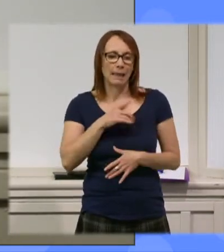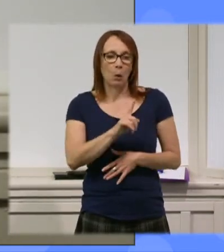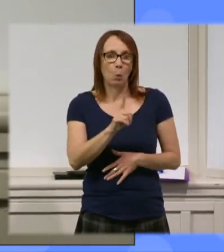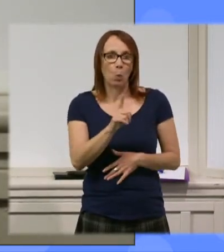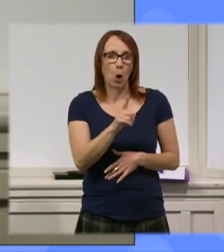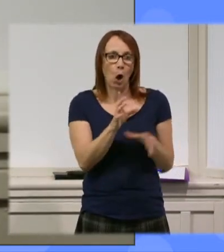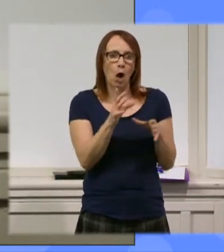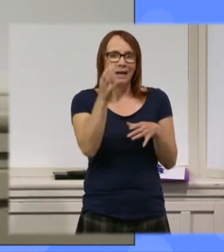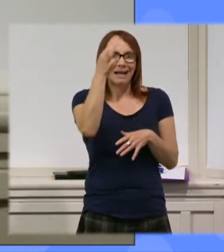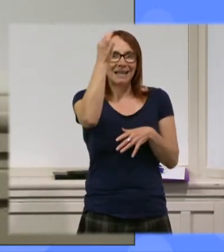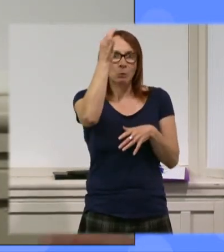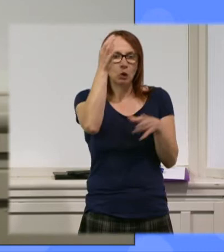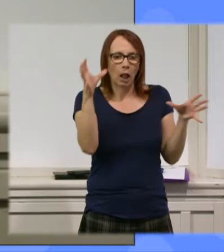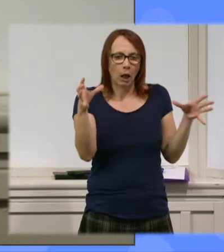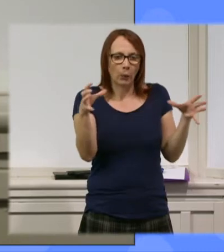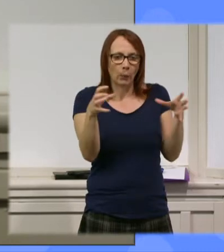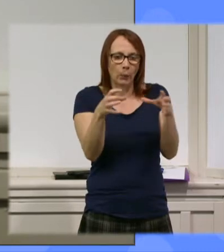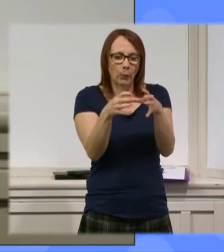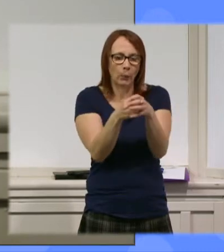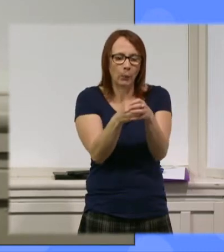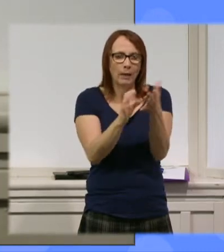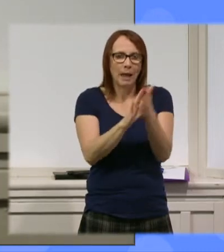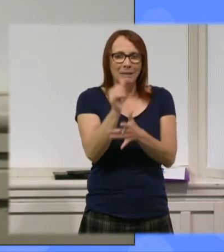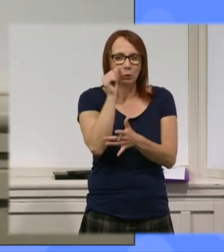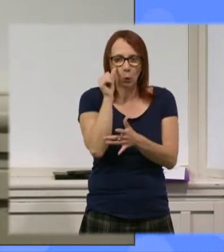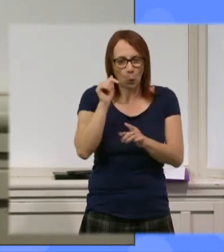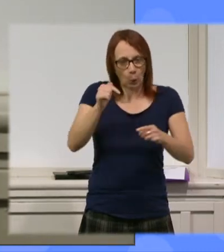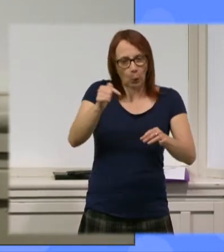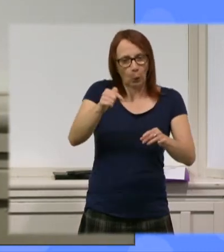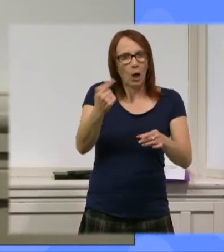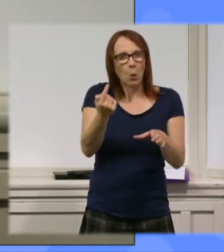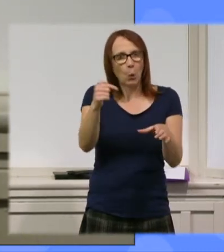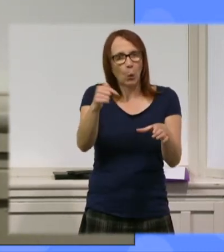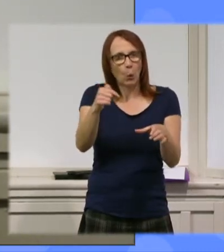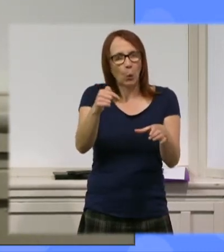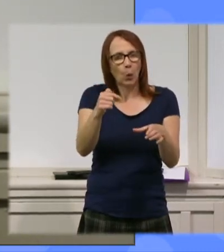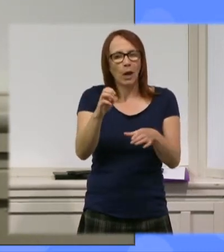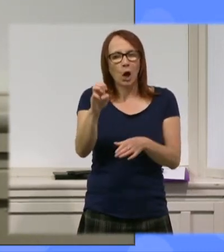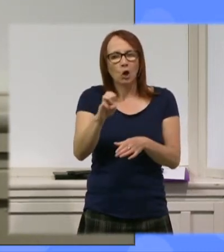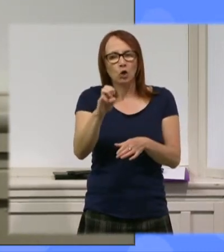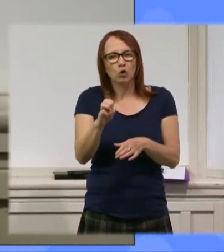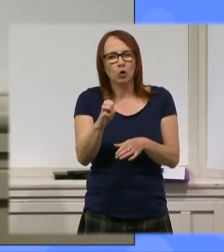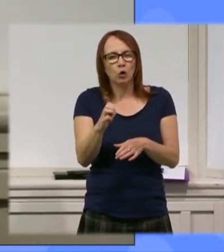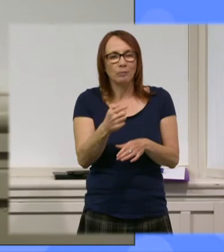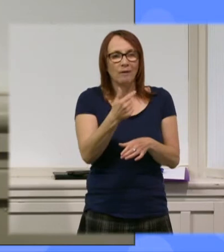councils so you have a much better chance of knowing who your councillor is so in Europe they have served one councillor for every 7,000 citizens